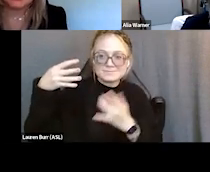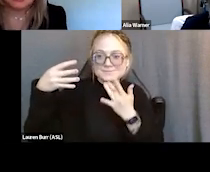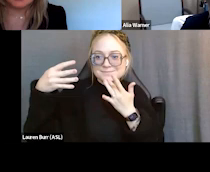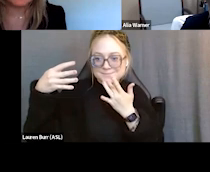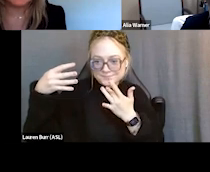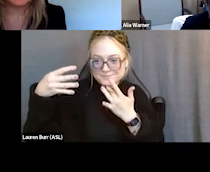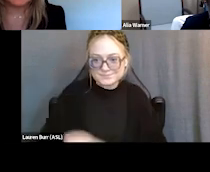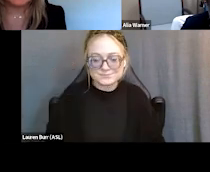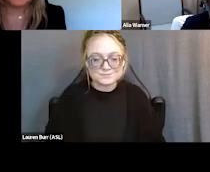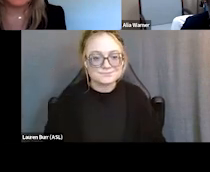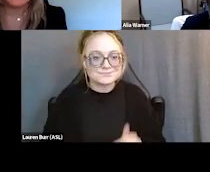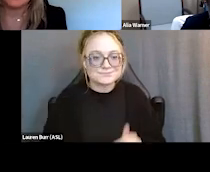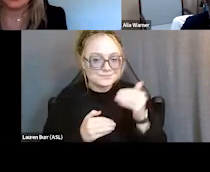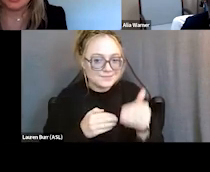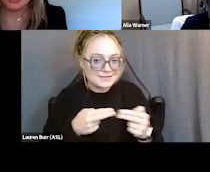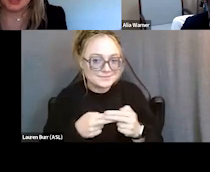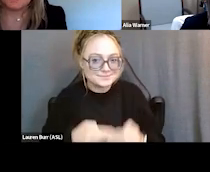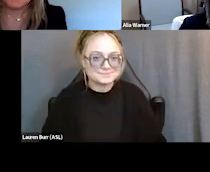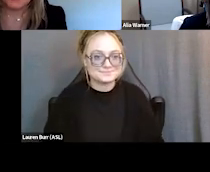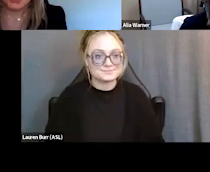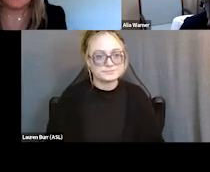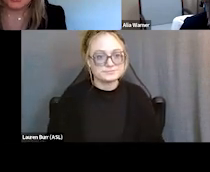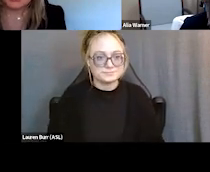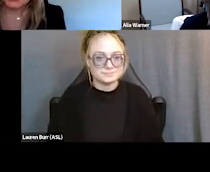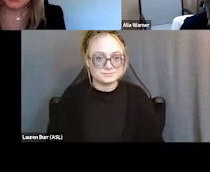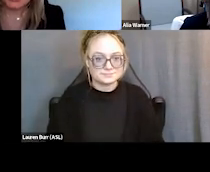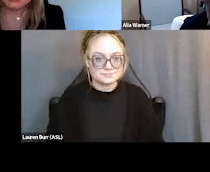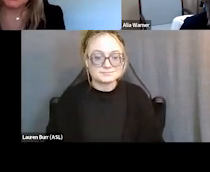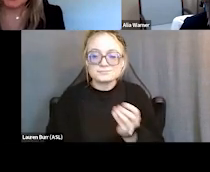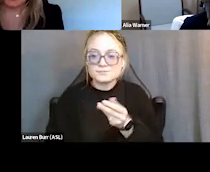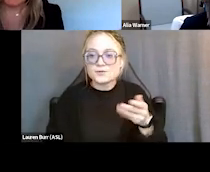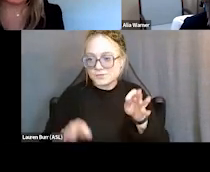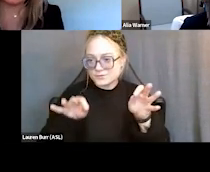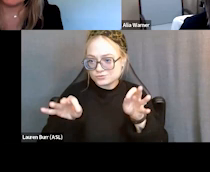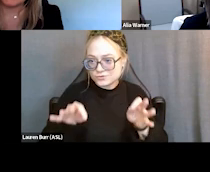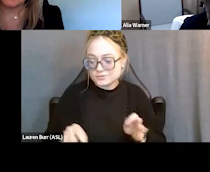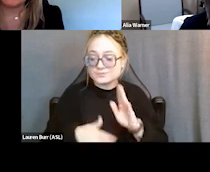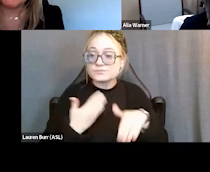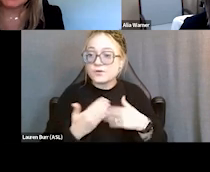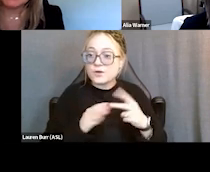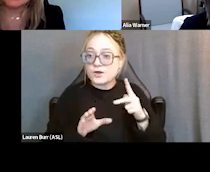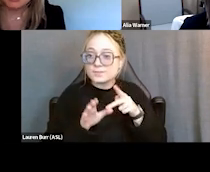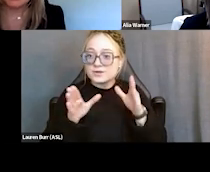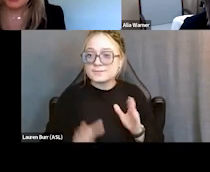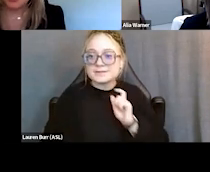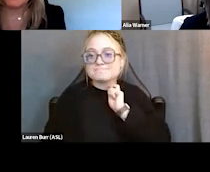Next slide. A few instructions. So all participant lines are muted today.